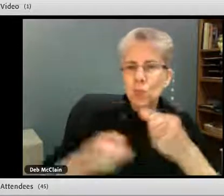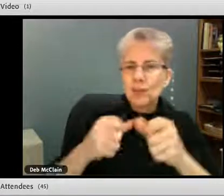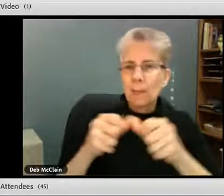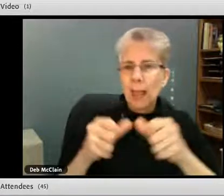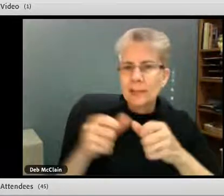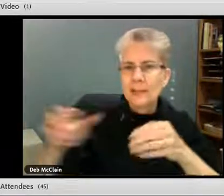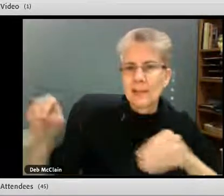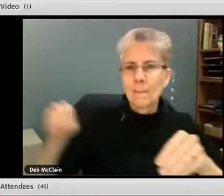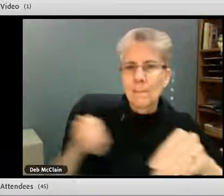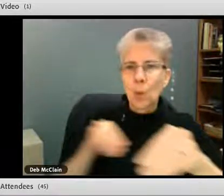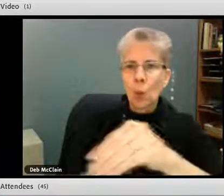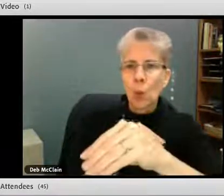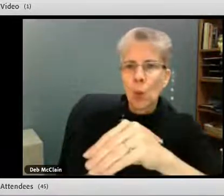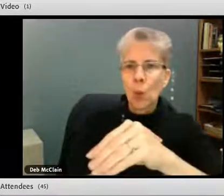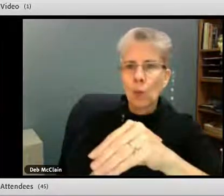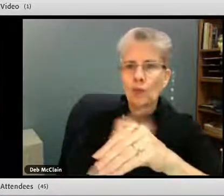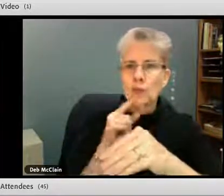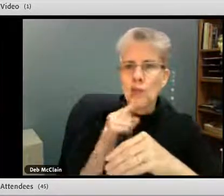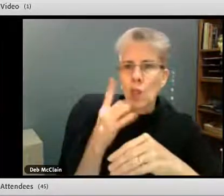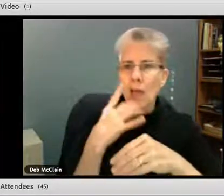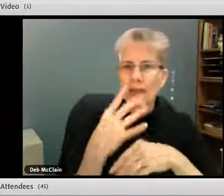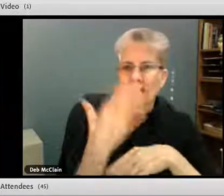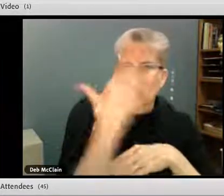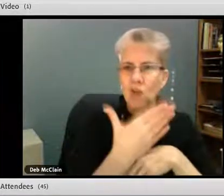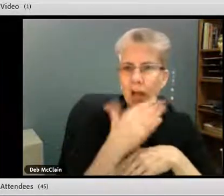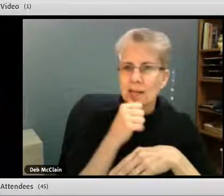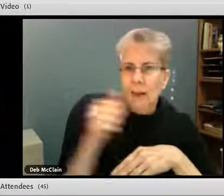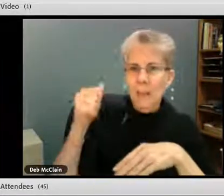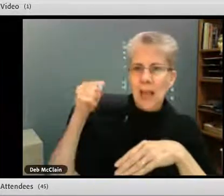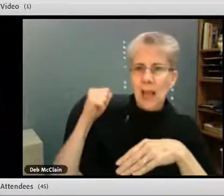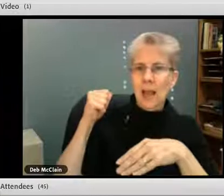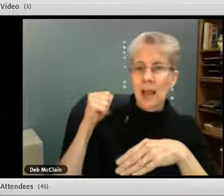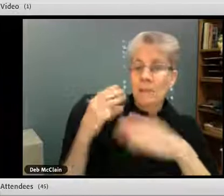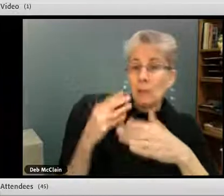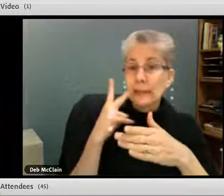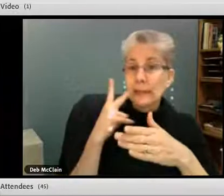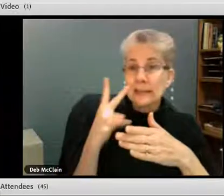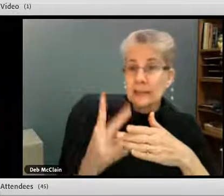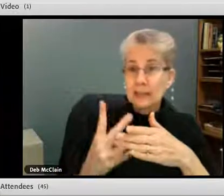Maybe you can't see them in the box in your screen, your display on your camera.